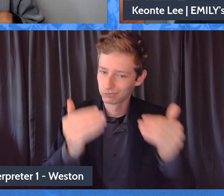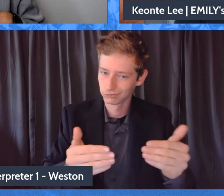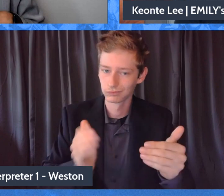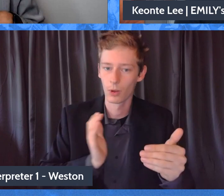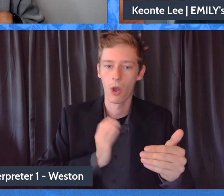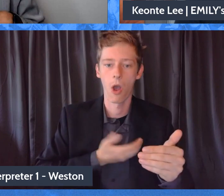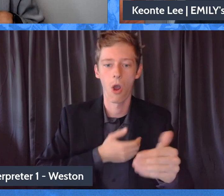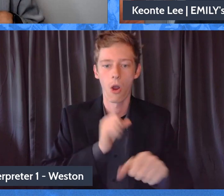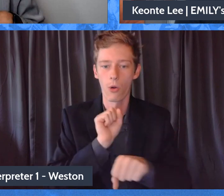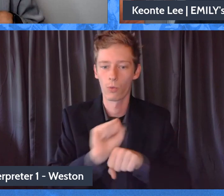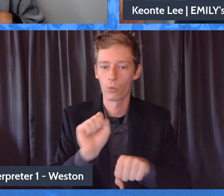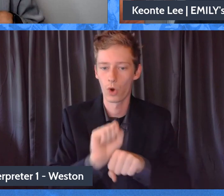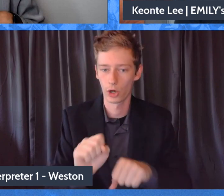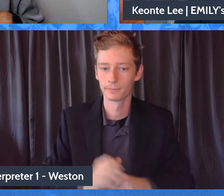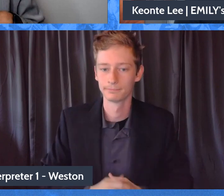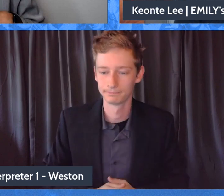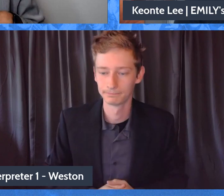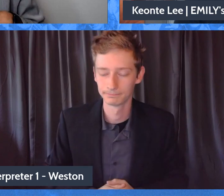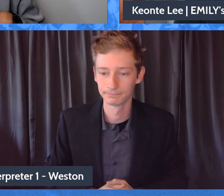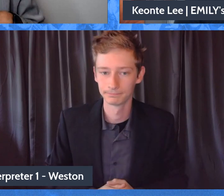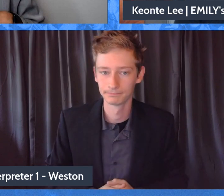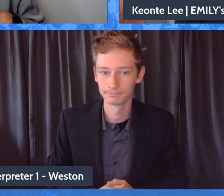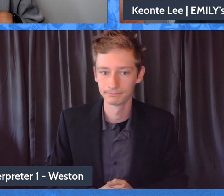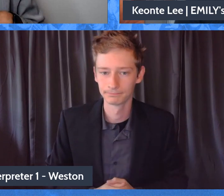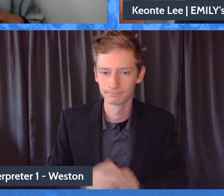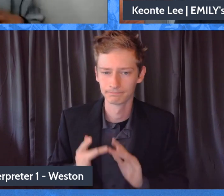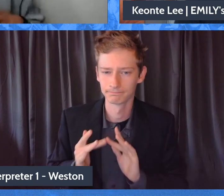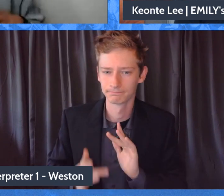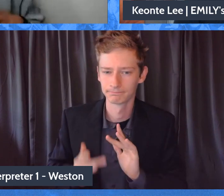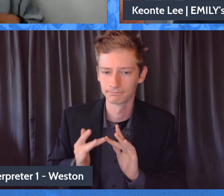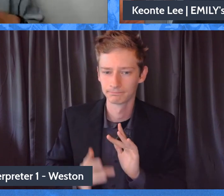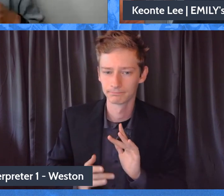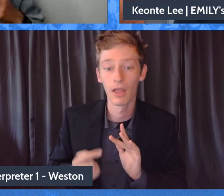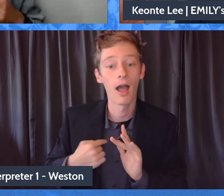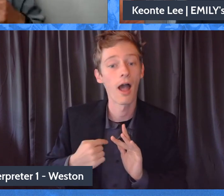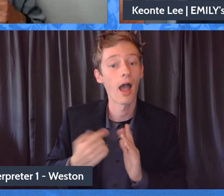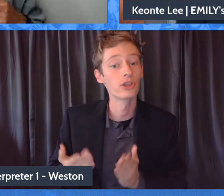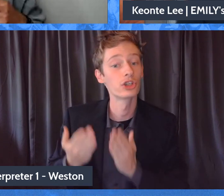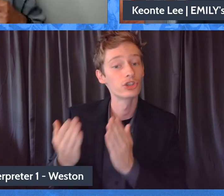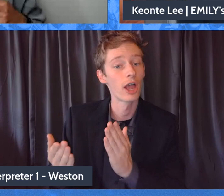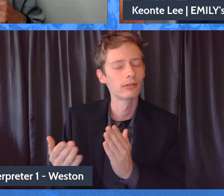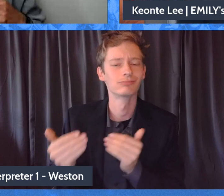I would say reach out to EMILY's List if you're a young activist,